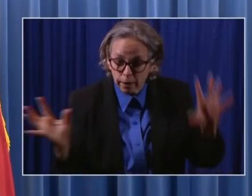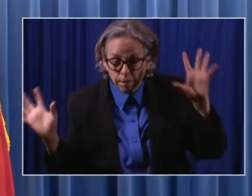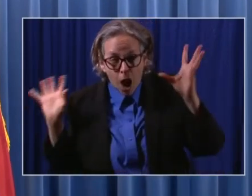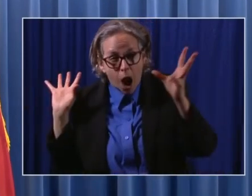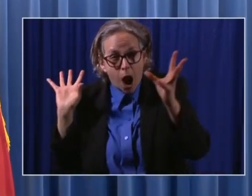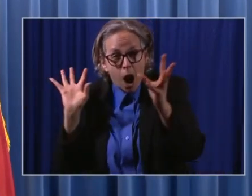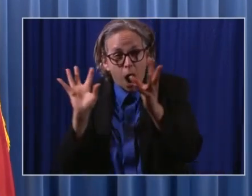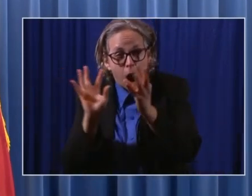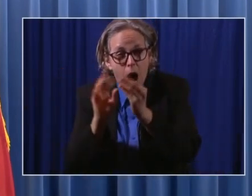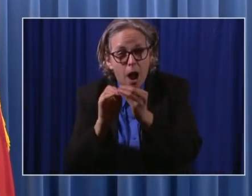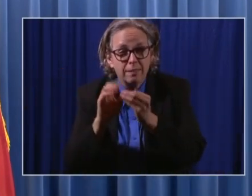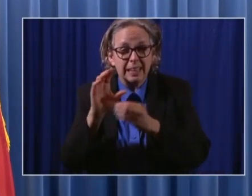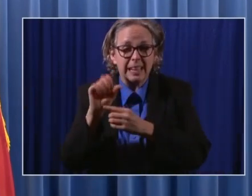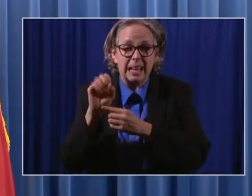BASICALLY ALMOST A QUARTER